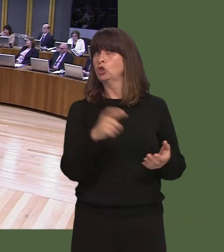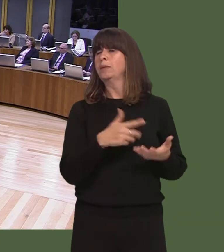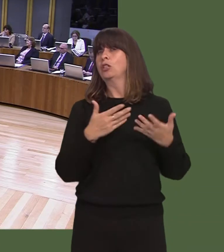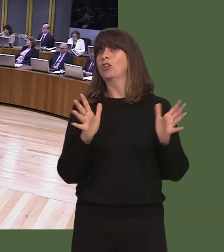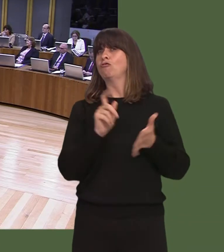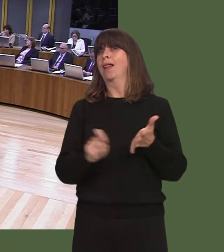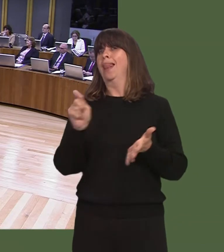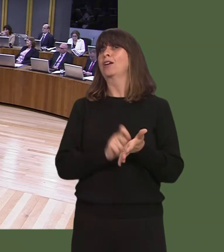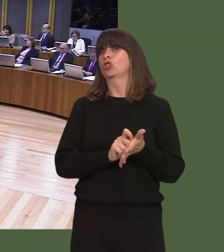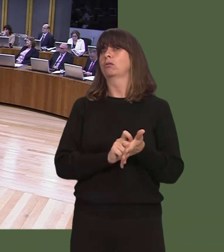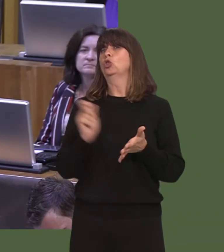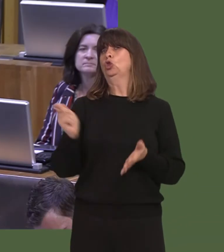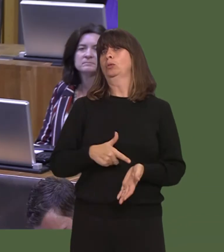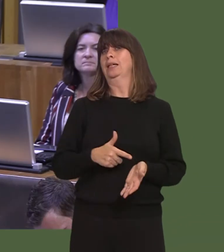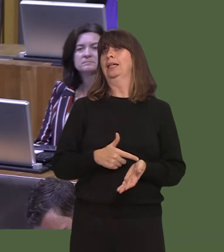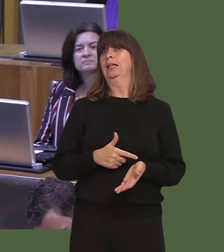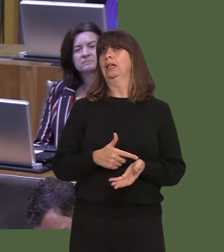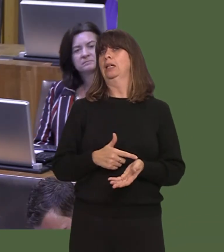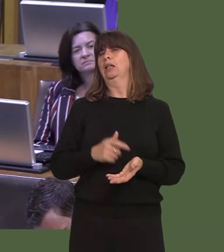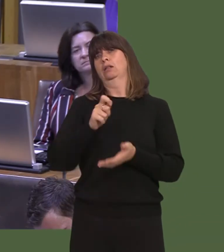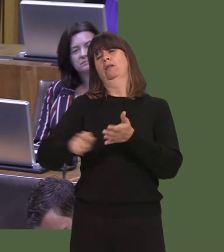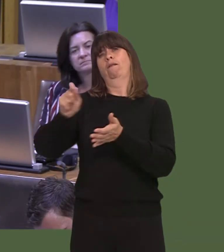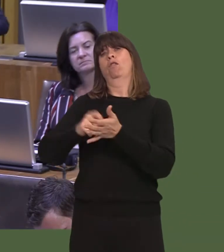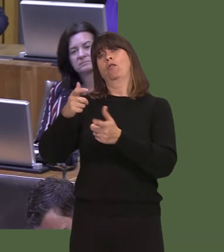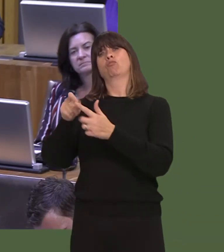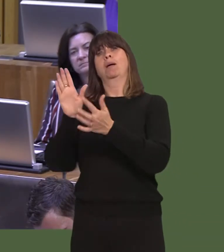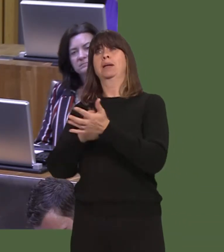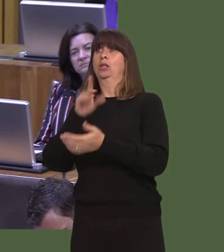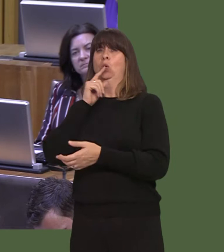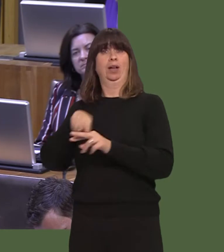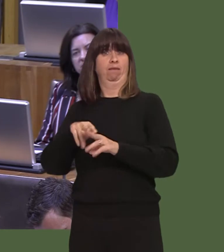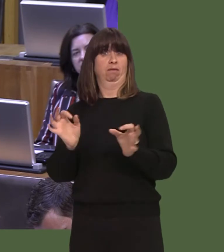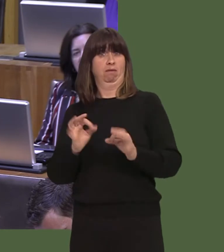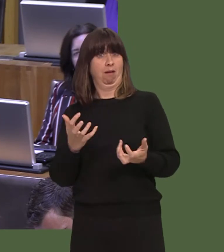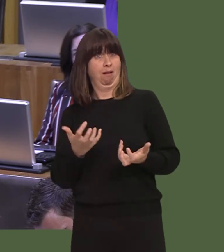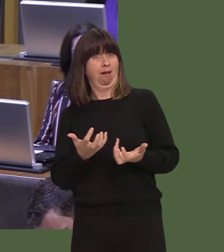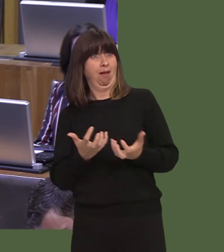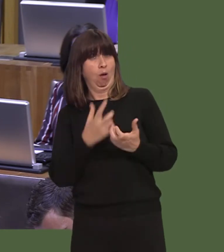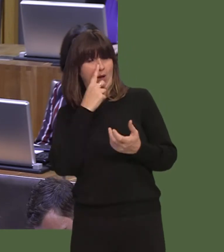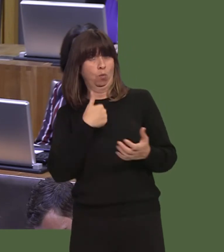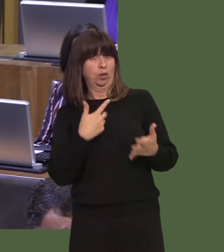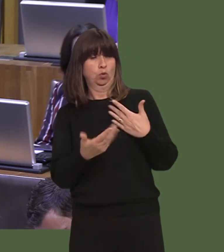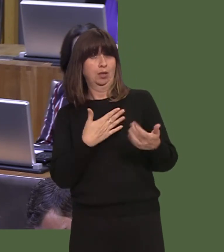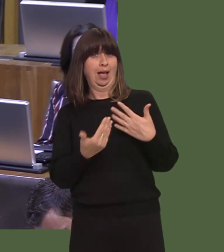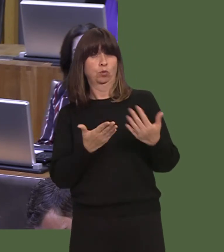If there's no general election or if a general election throws up an inconclusive result, how else can the issue be resolved other than through a second referendum?